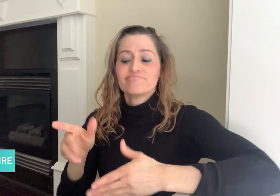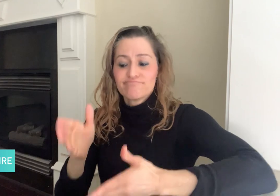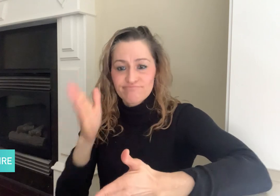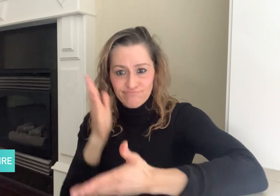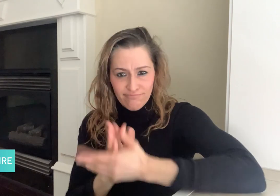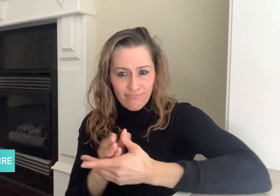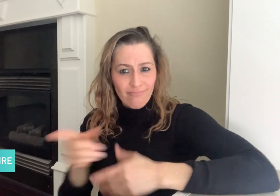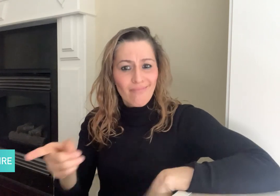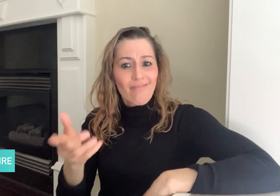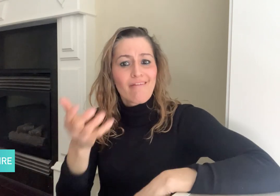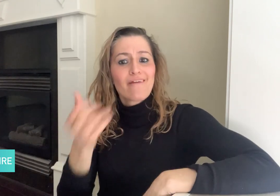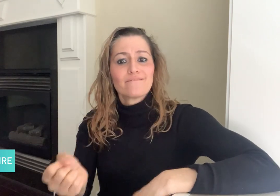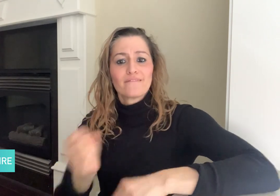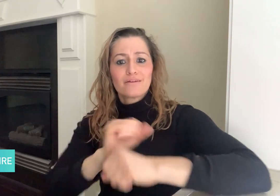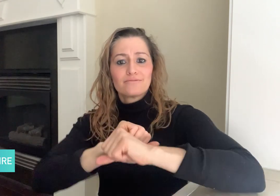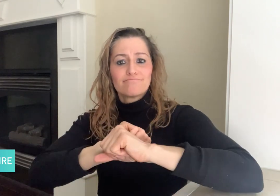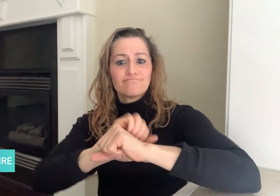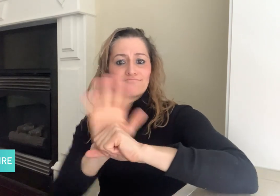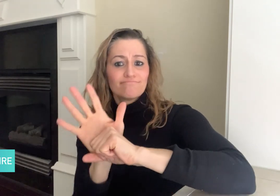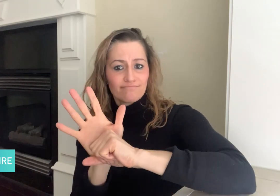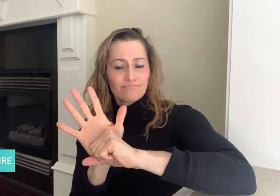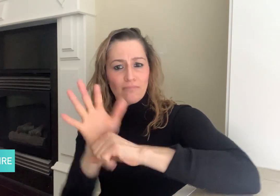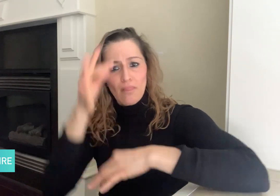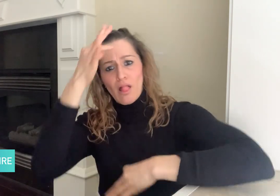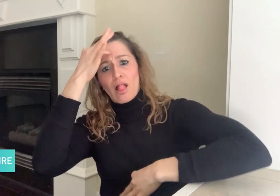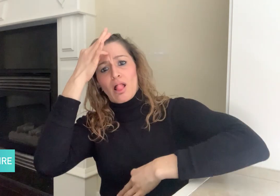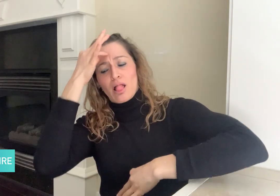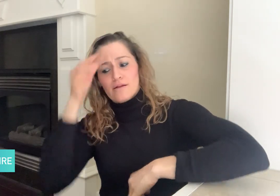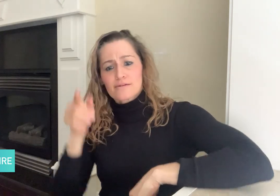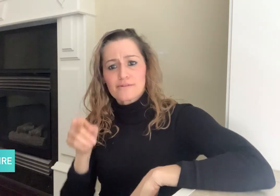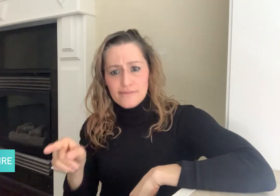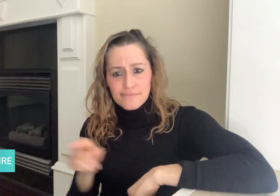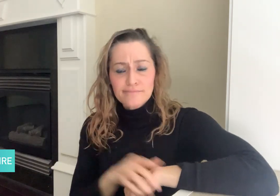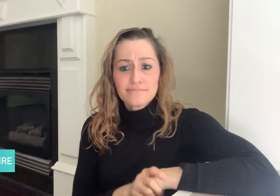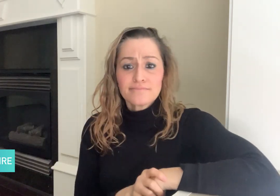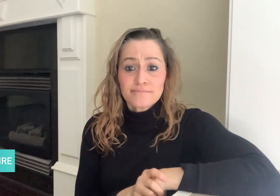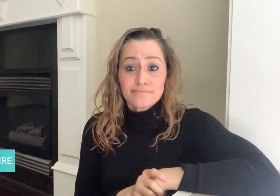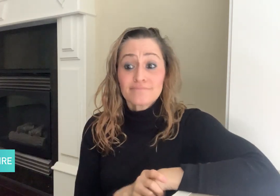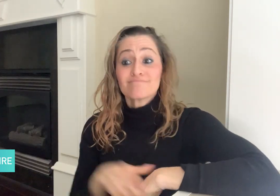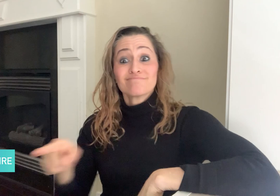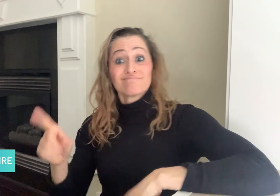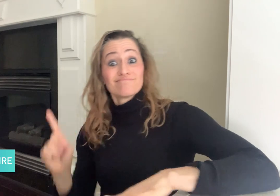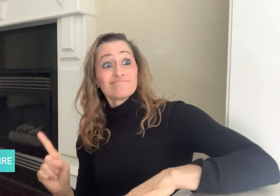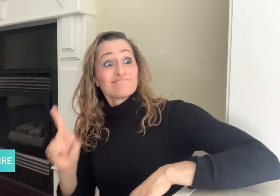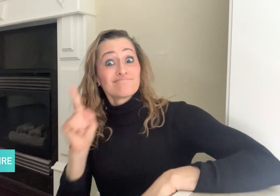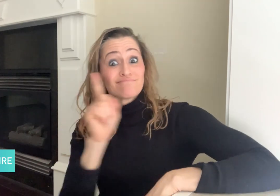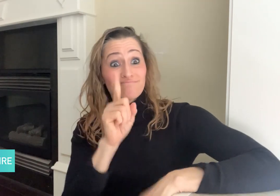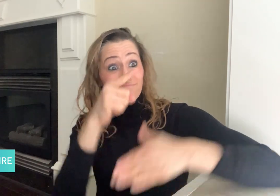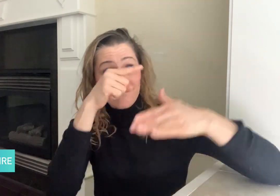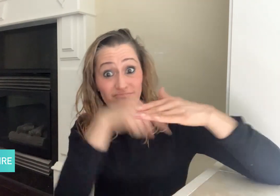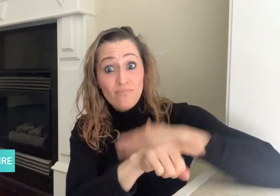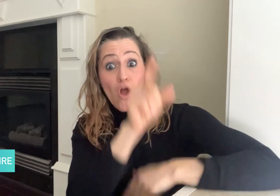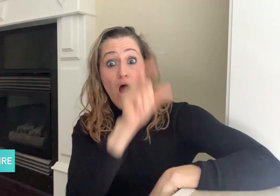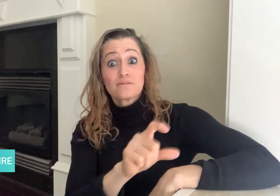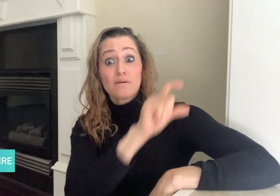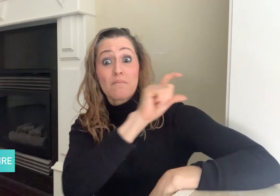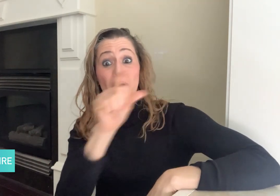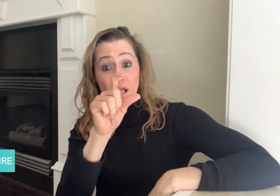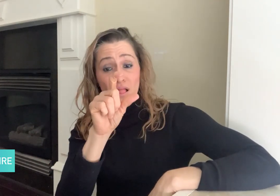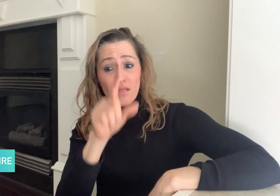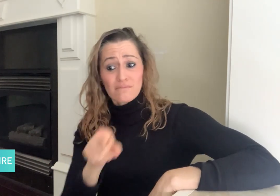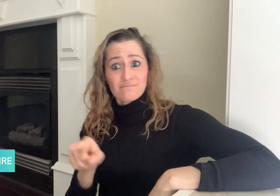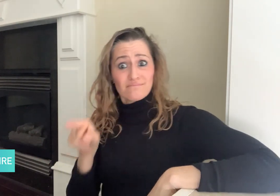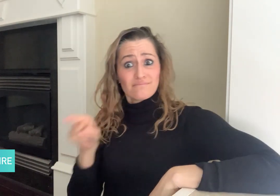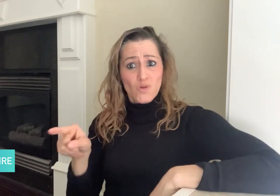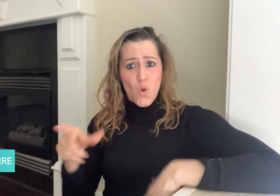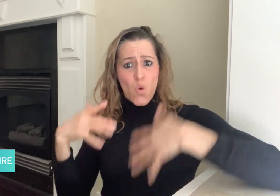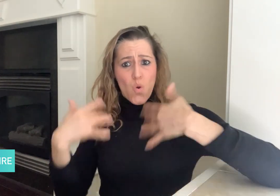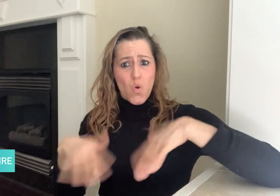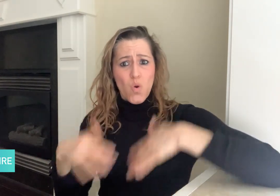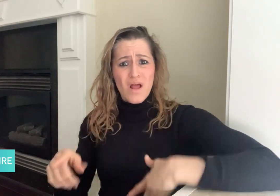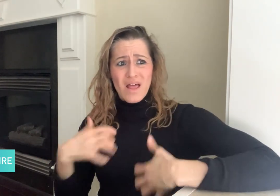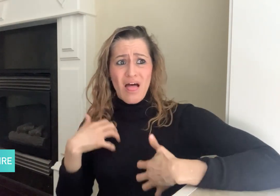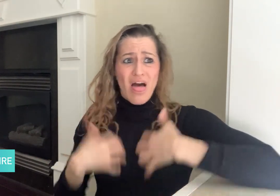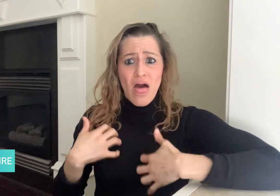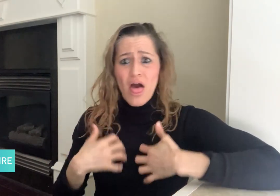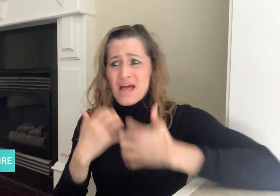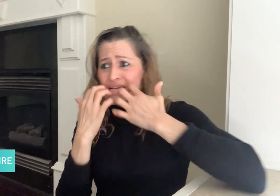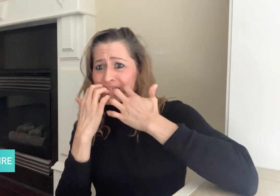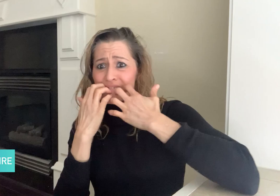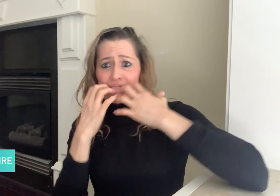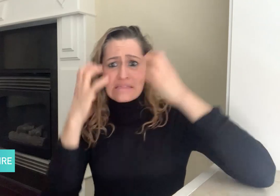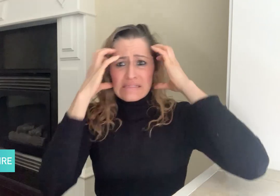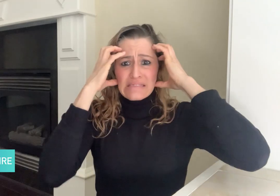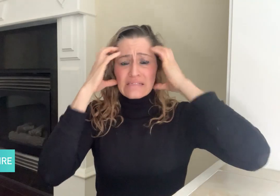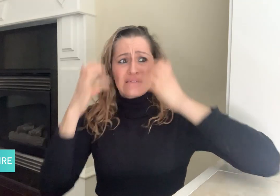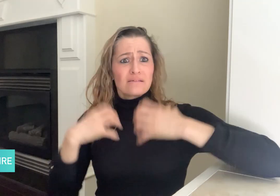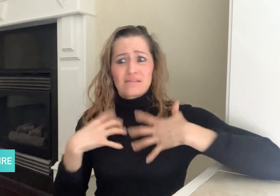When she was admitted, she was distressed, worried and needed